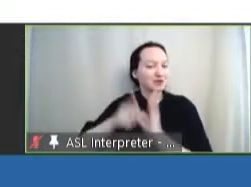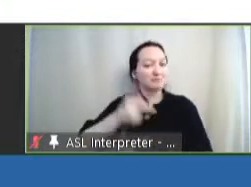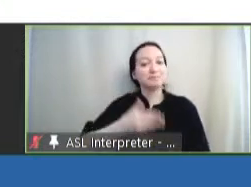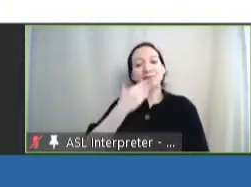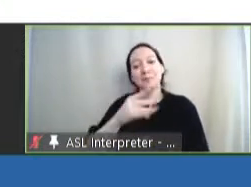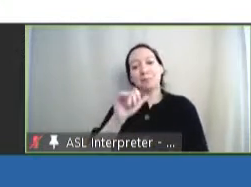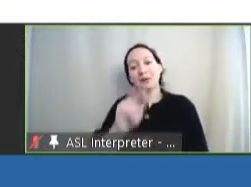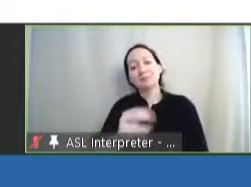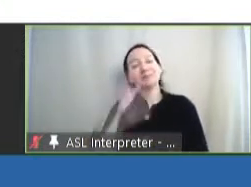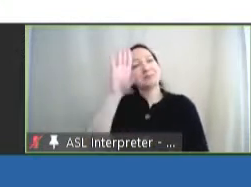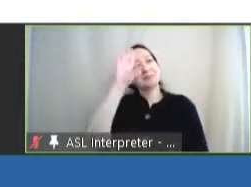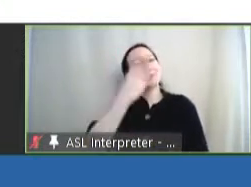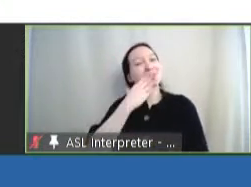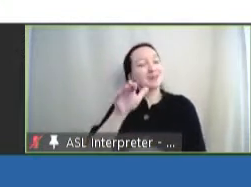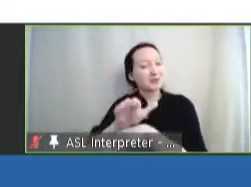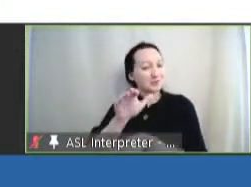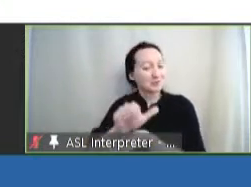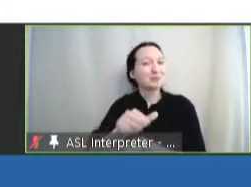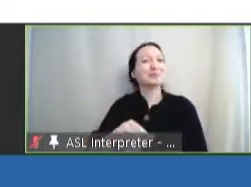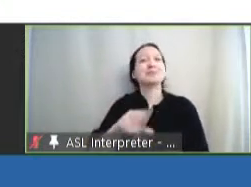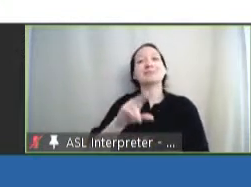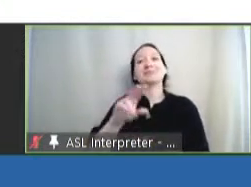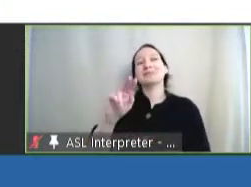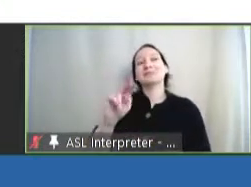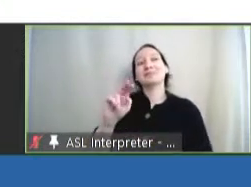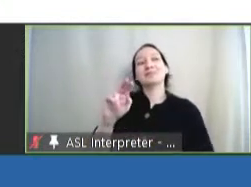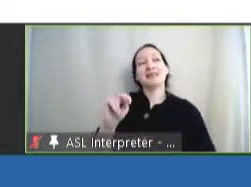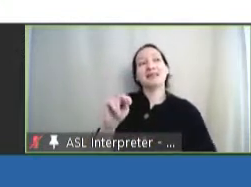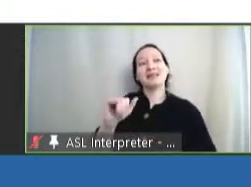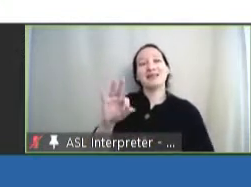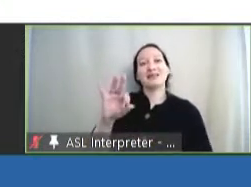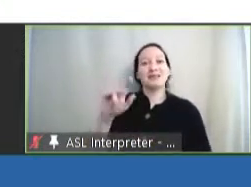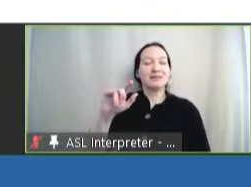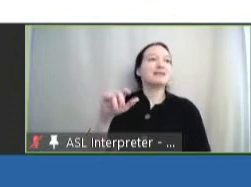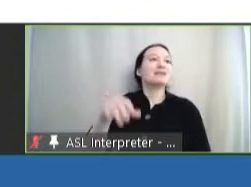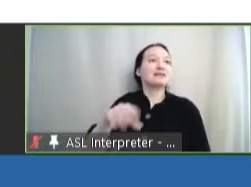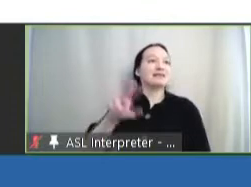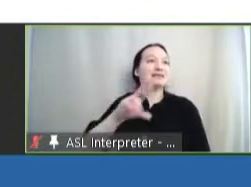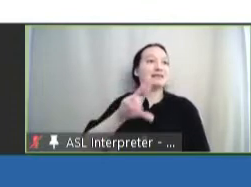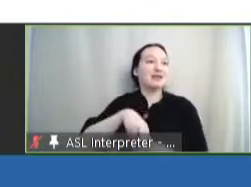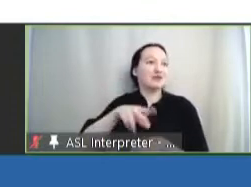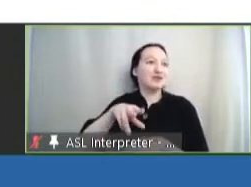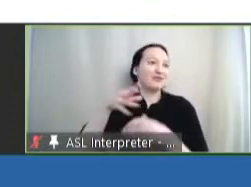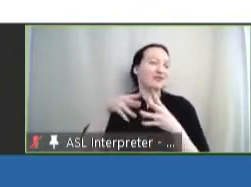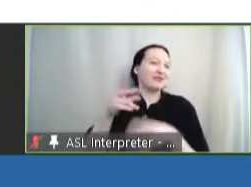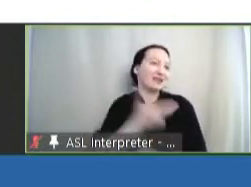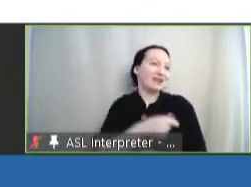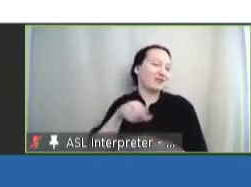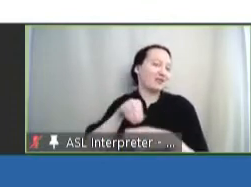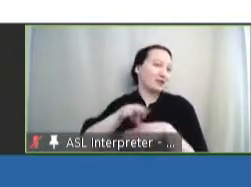Good afternoon, members of the National Vaccine Advisory Committee; we are pleased to present an overview of our study. And I would just like to